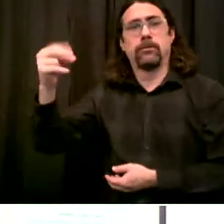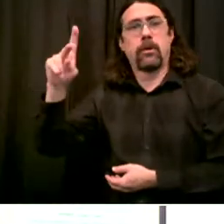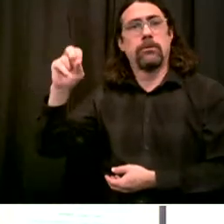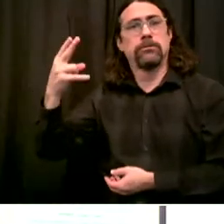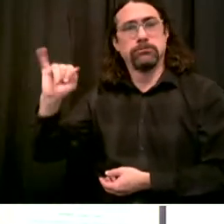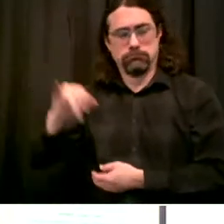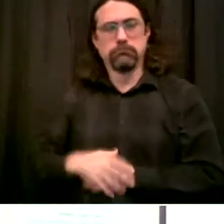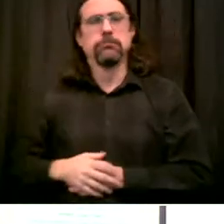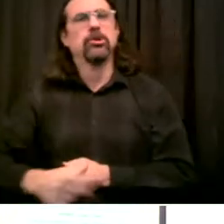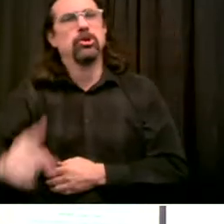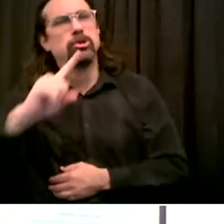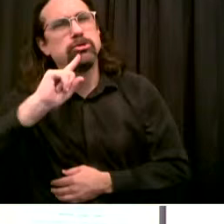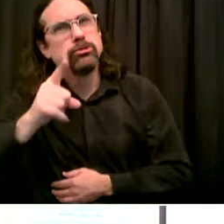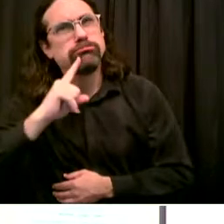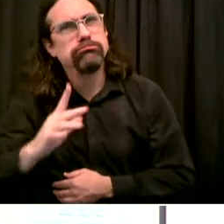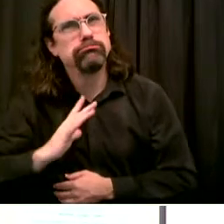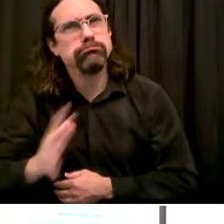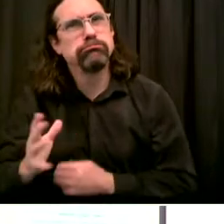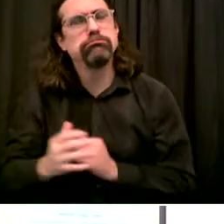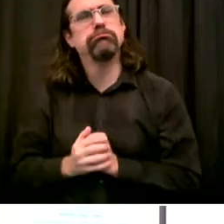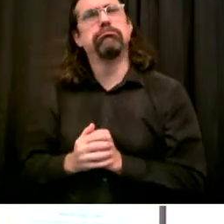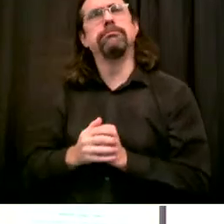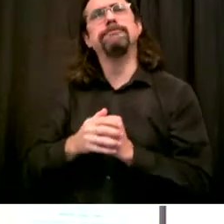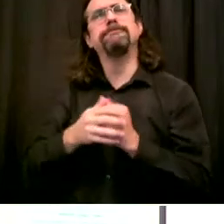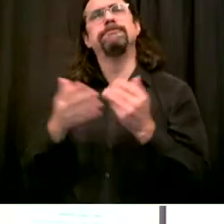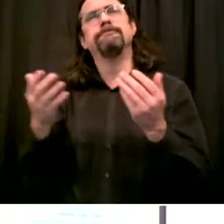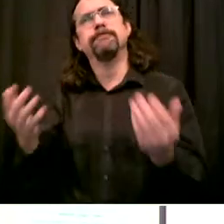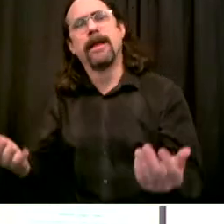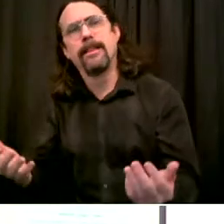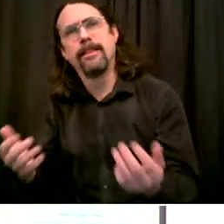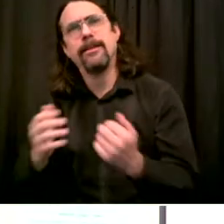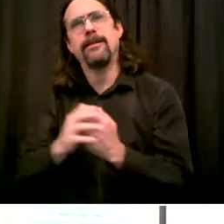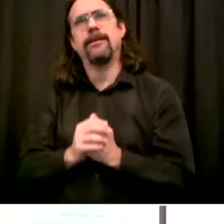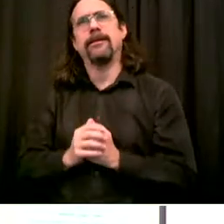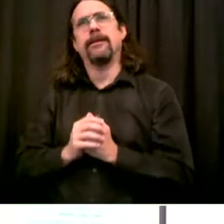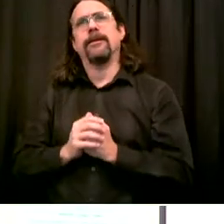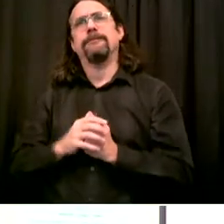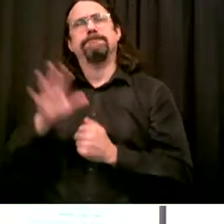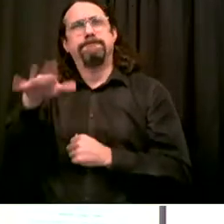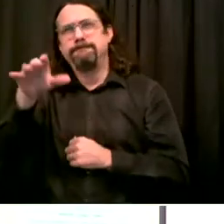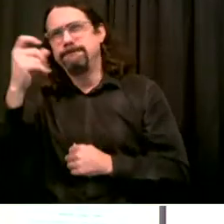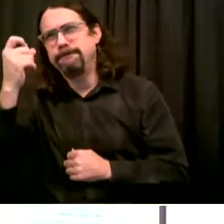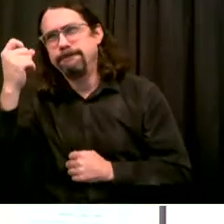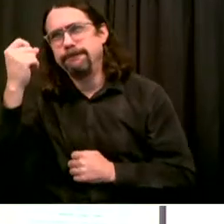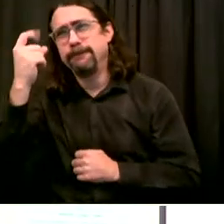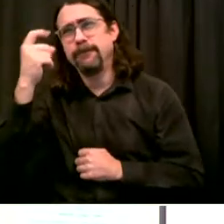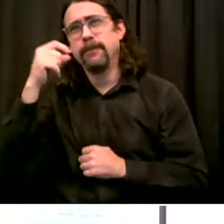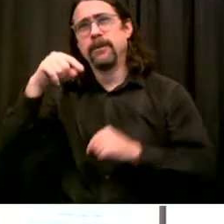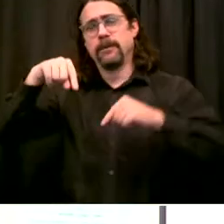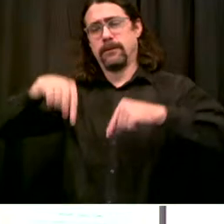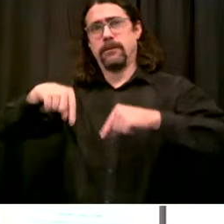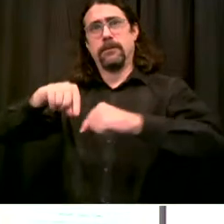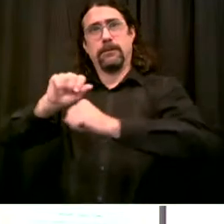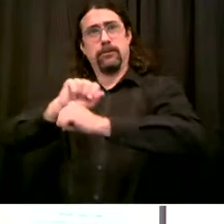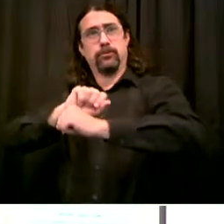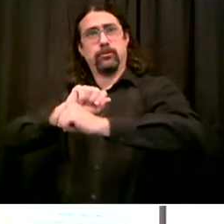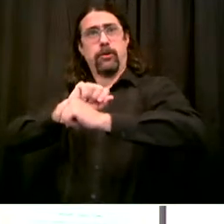YES. THE ONLY THING G I WOULD ADD TO THE SECOND PART OF GLORIA'S QUESTION IS ANOTHER ASPECT THAT